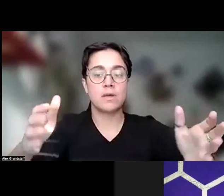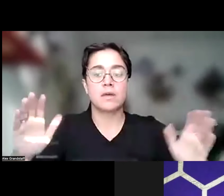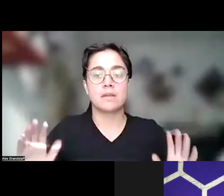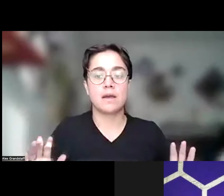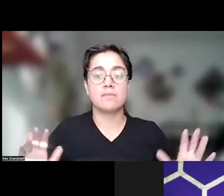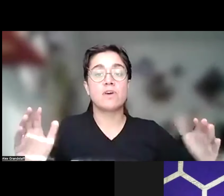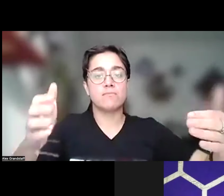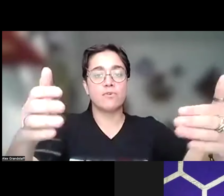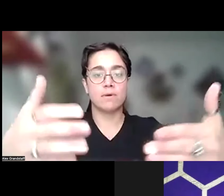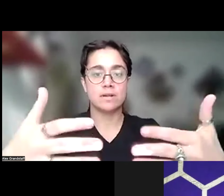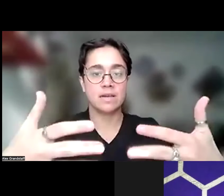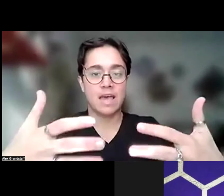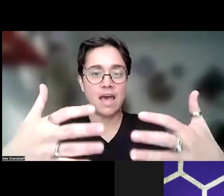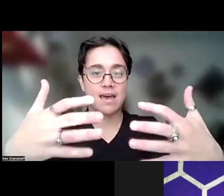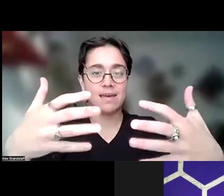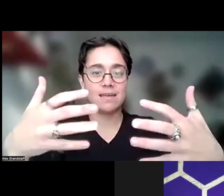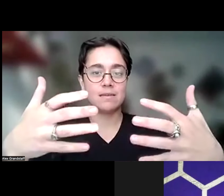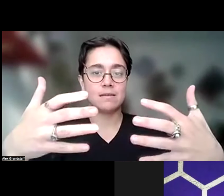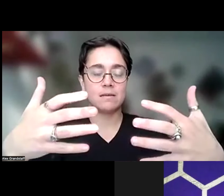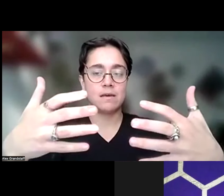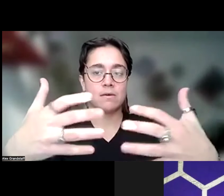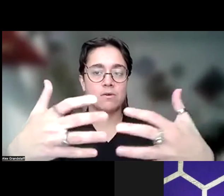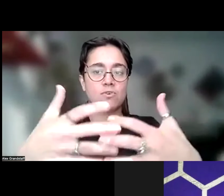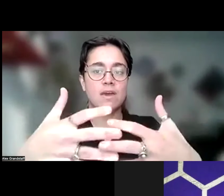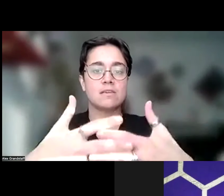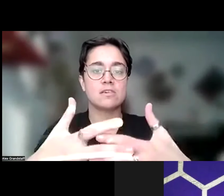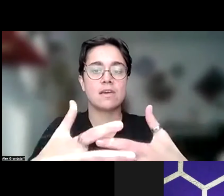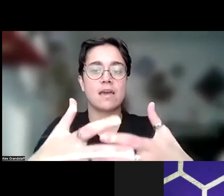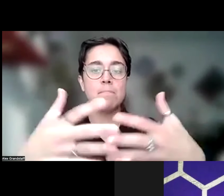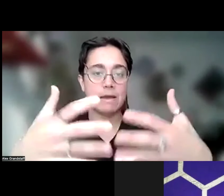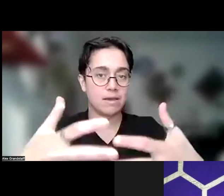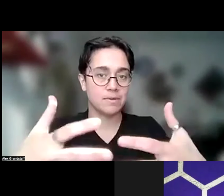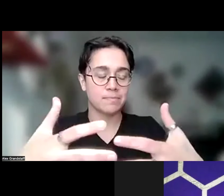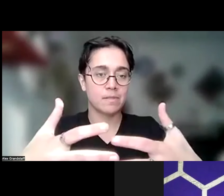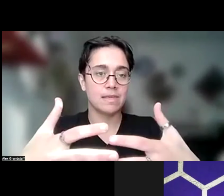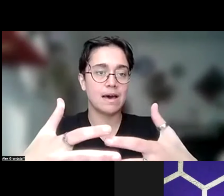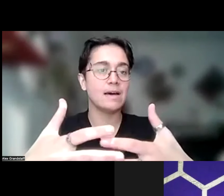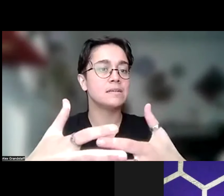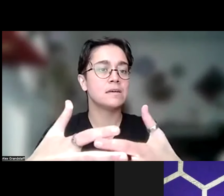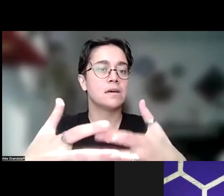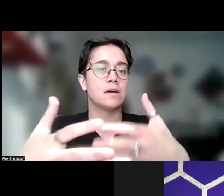Organizing as a group because it creates protection. The more privileged members of the group can come forward